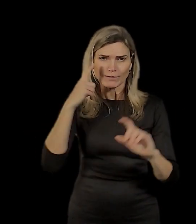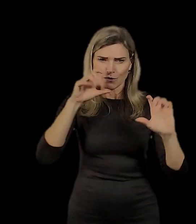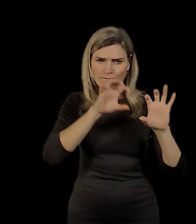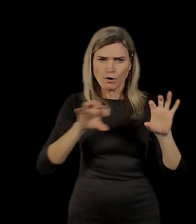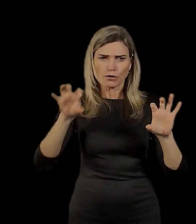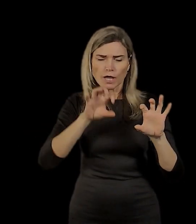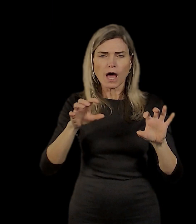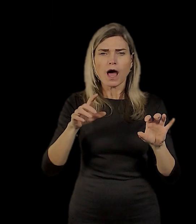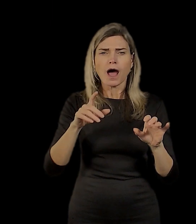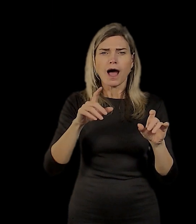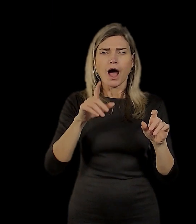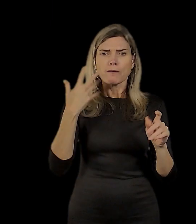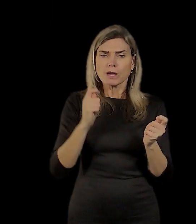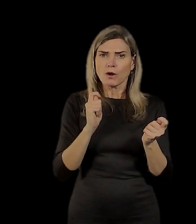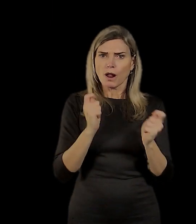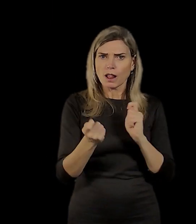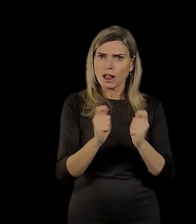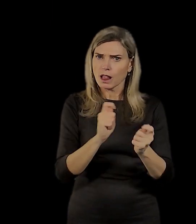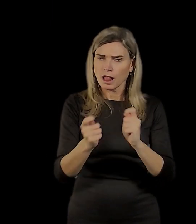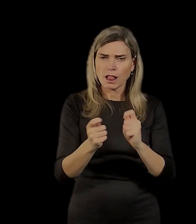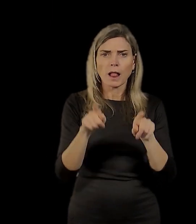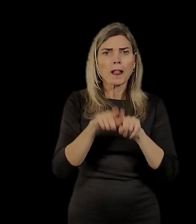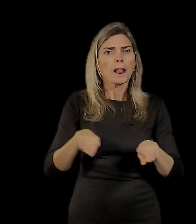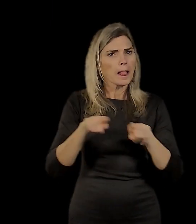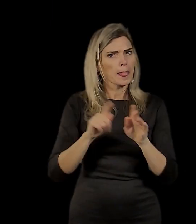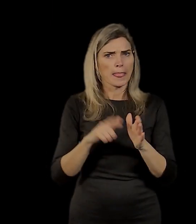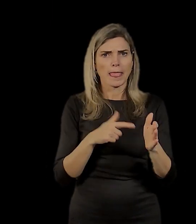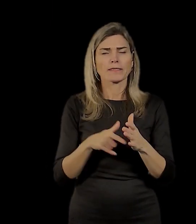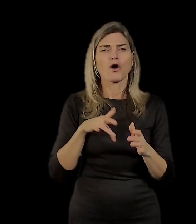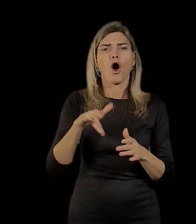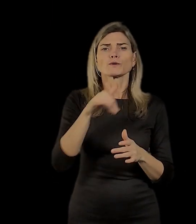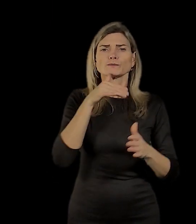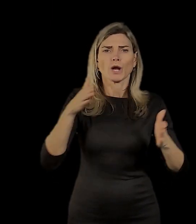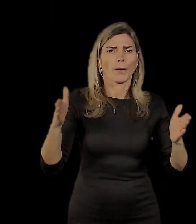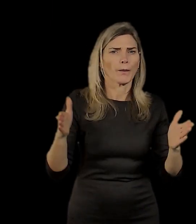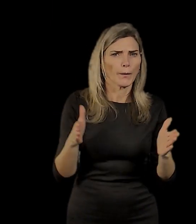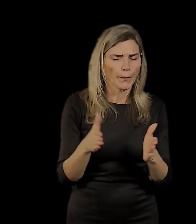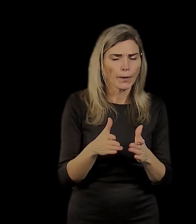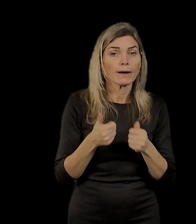And they primarily functioned as a kind of flood control measure. In the nineteenth century.